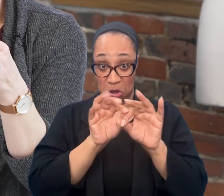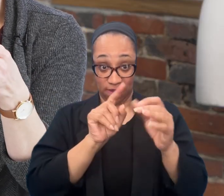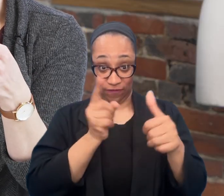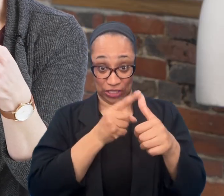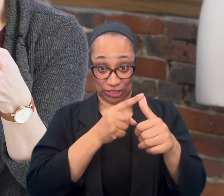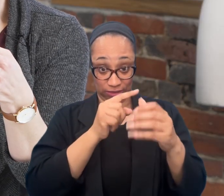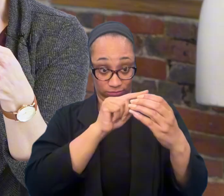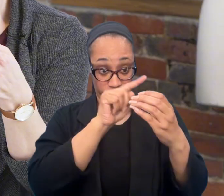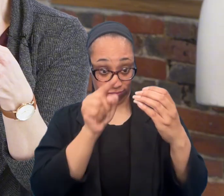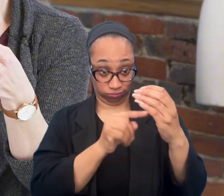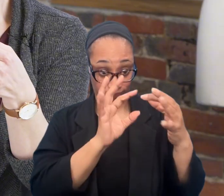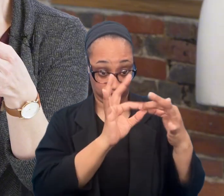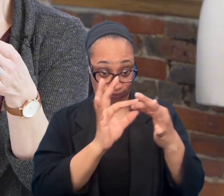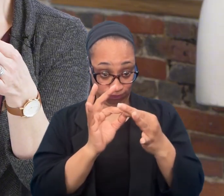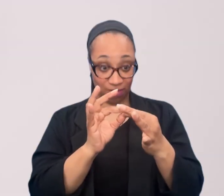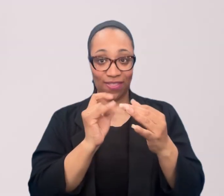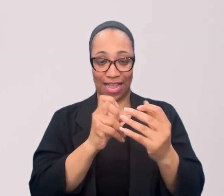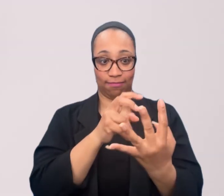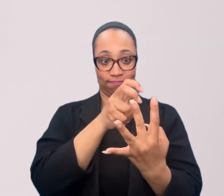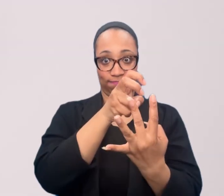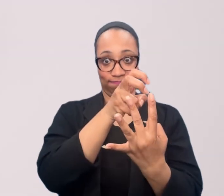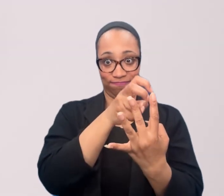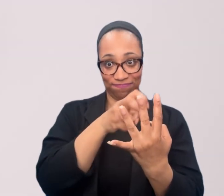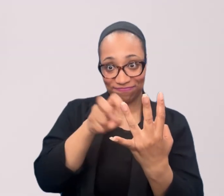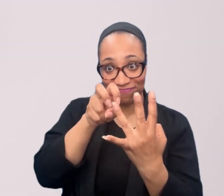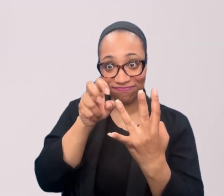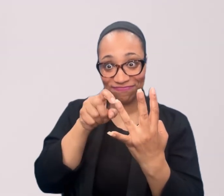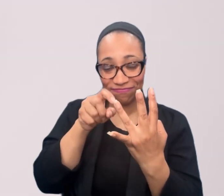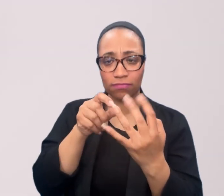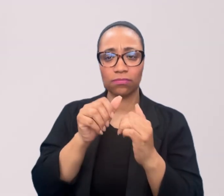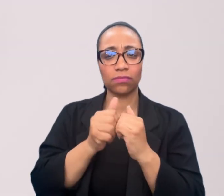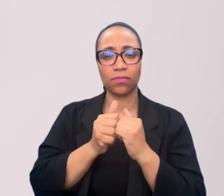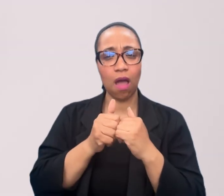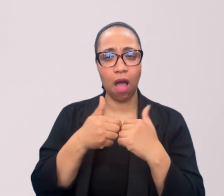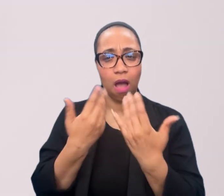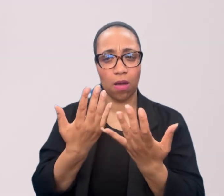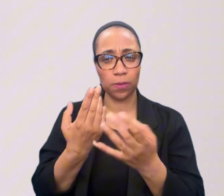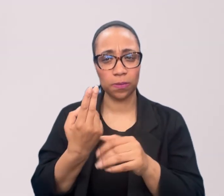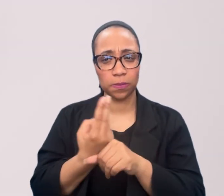you see that there that's what's showing so let's get into how to use the Lansinoh Discreet Duo it